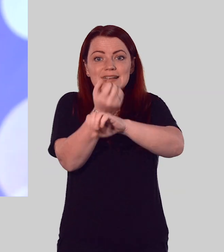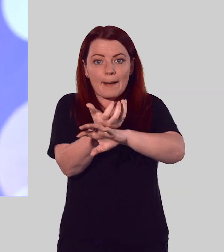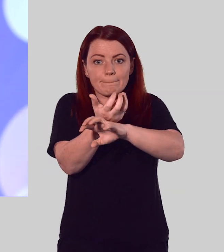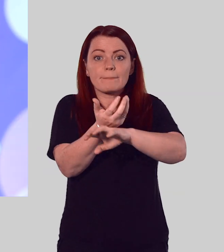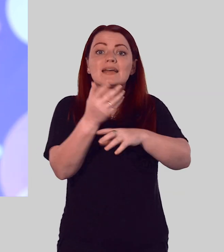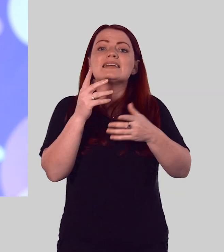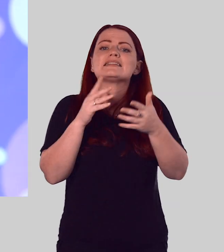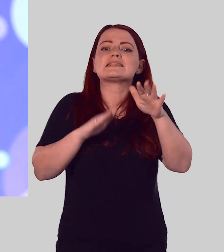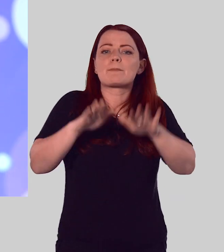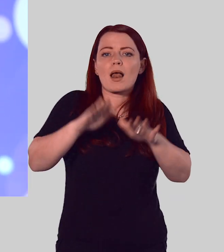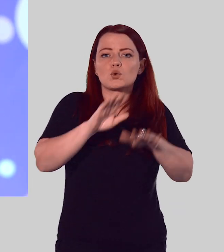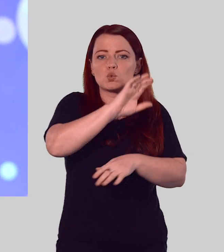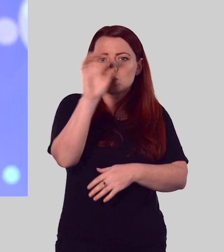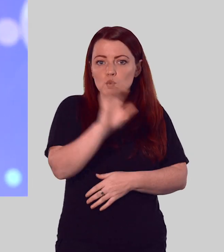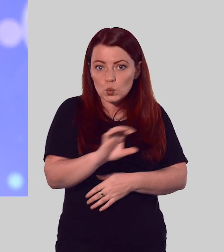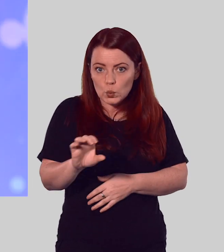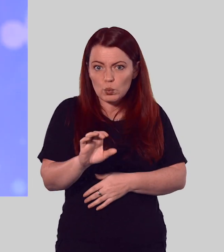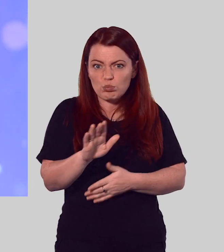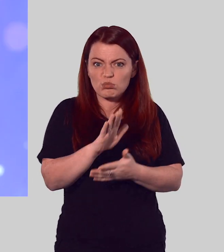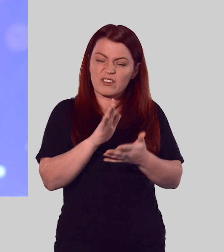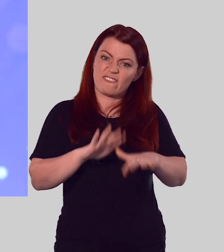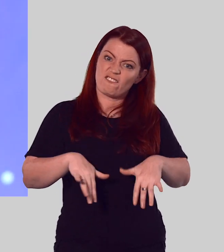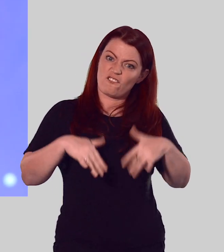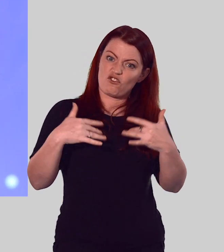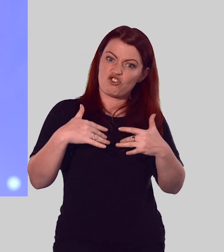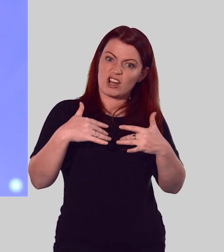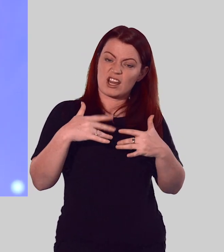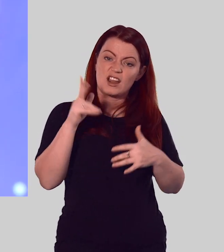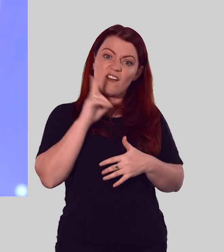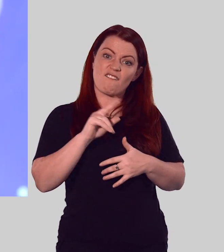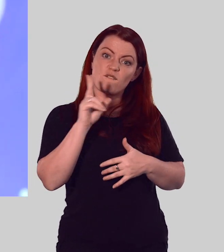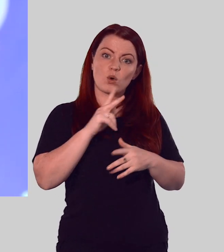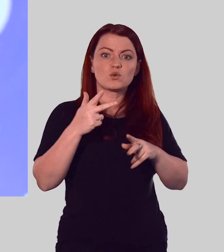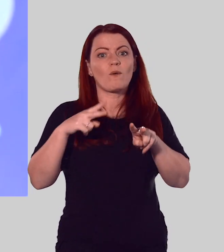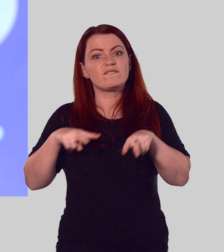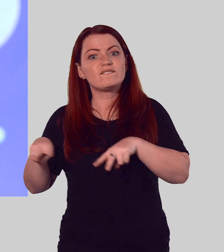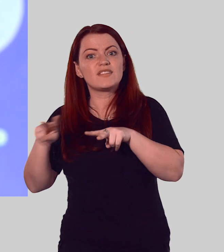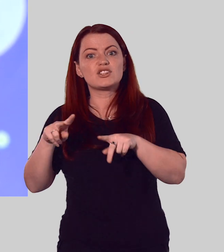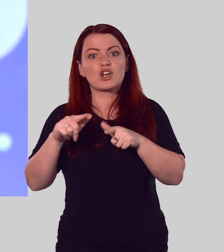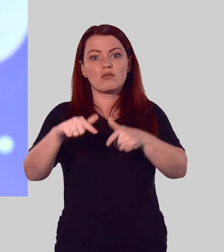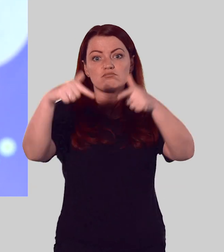that enables people to make and receive free voice and video calls over the internet